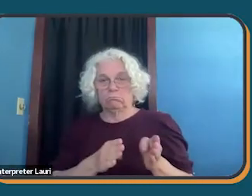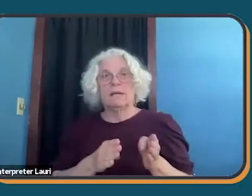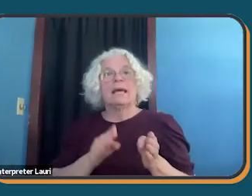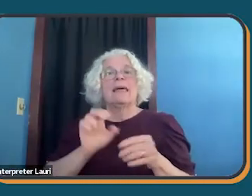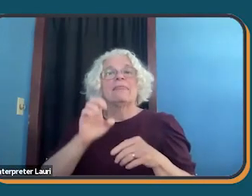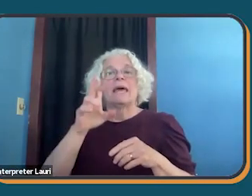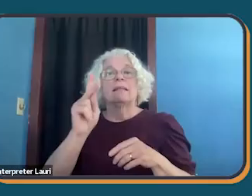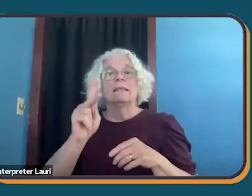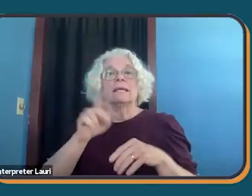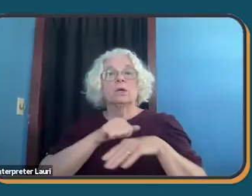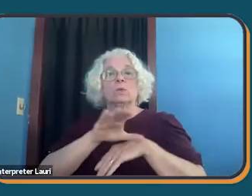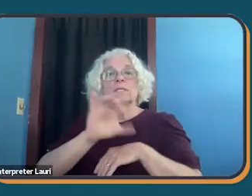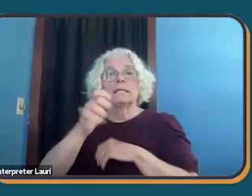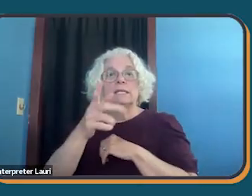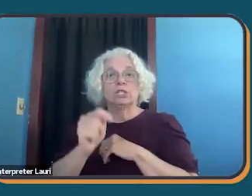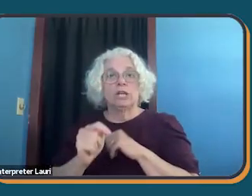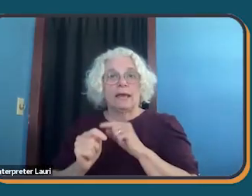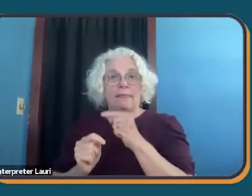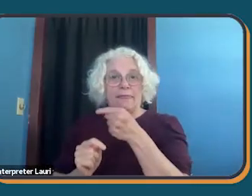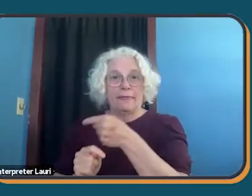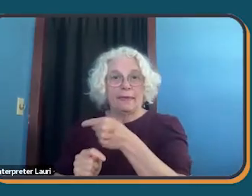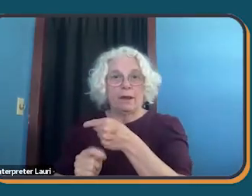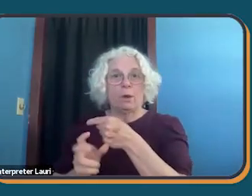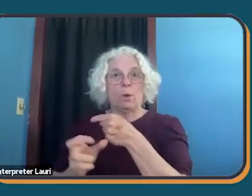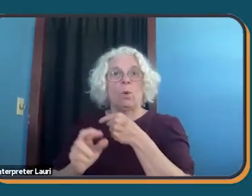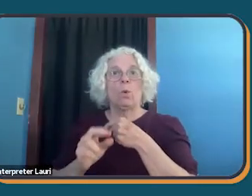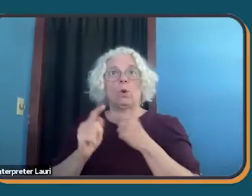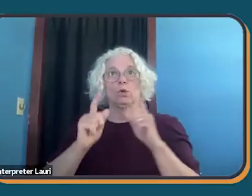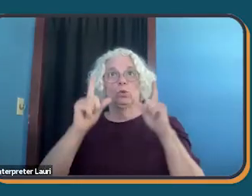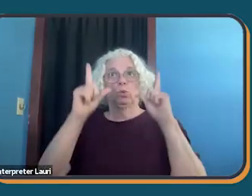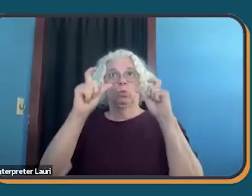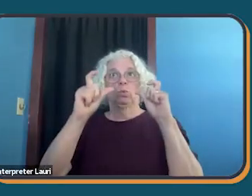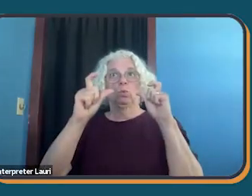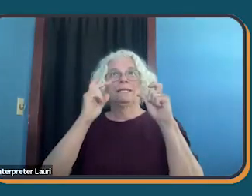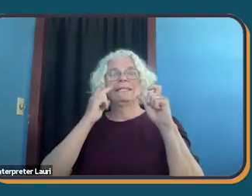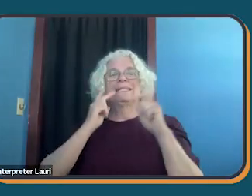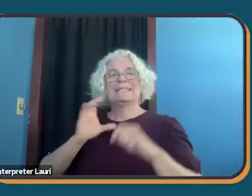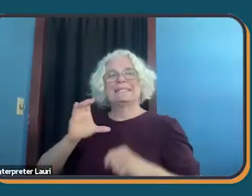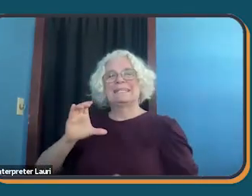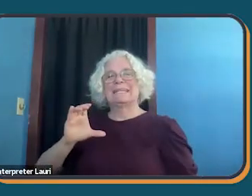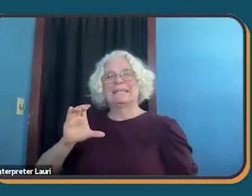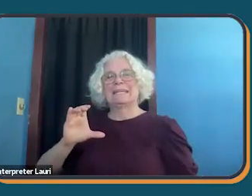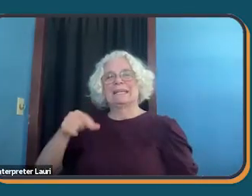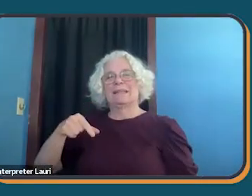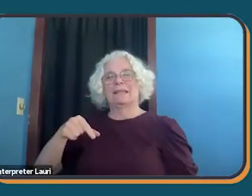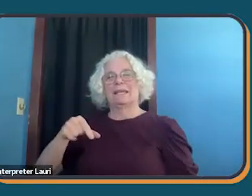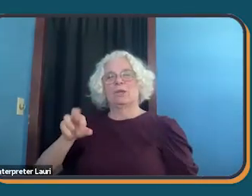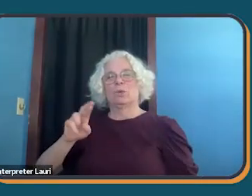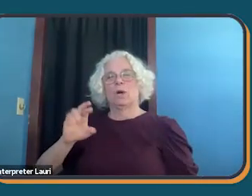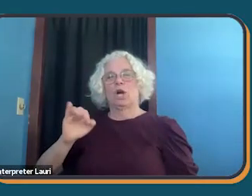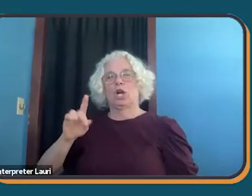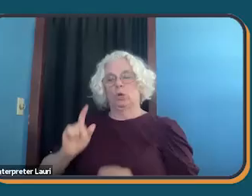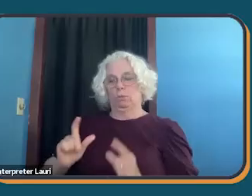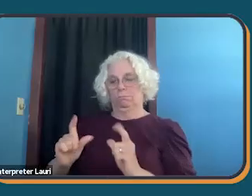or you can snap a picture of the QR code now